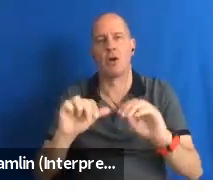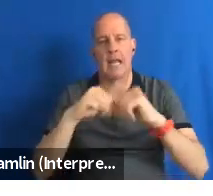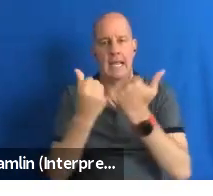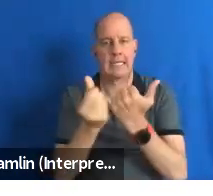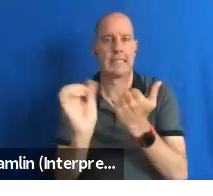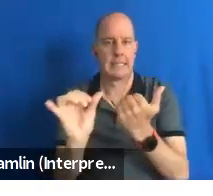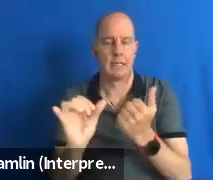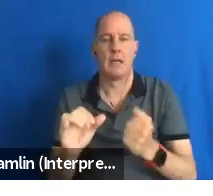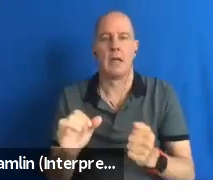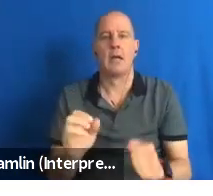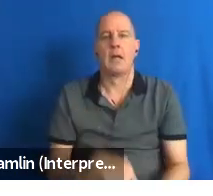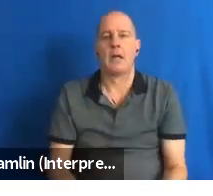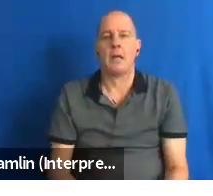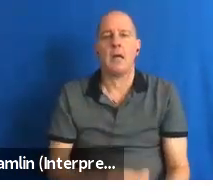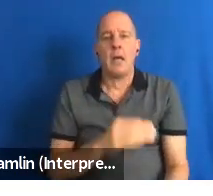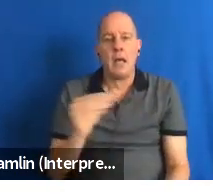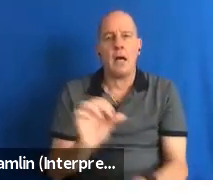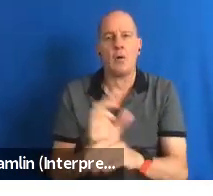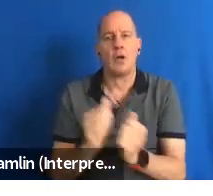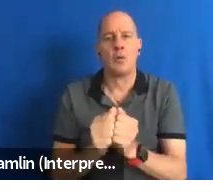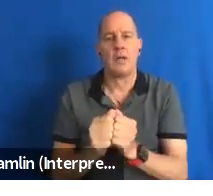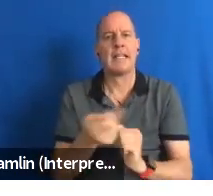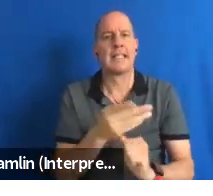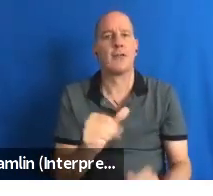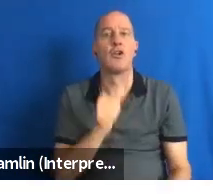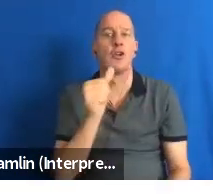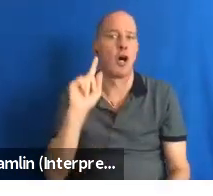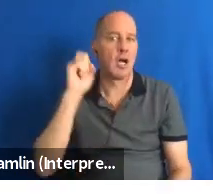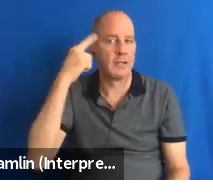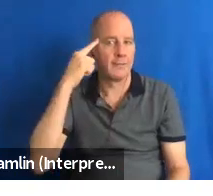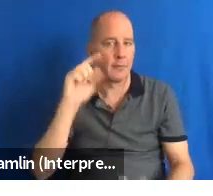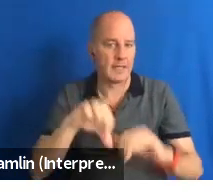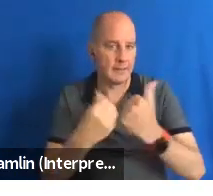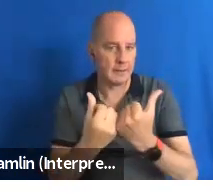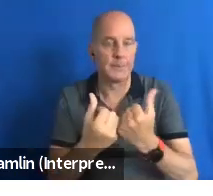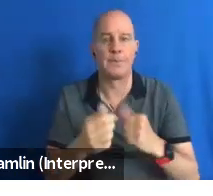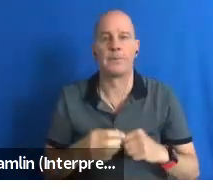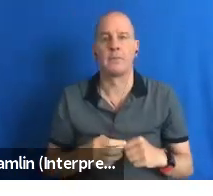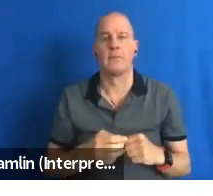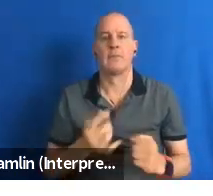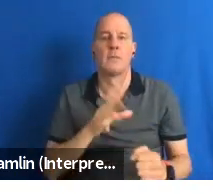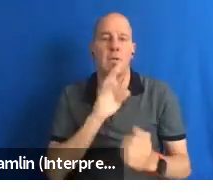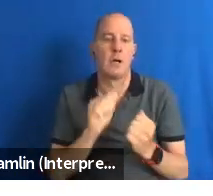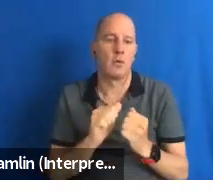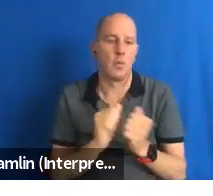as well as a number of non governmental organizations. So we spoke with the leaders